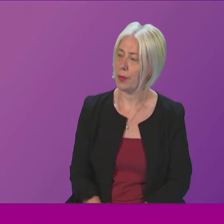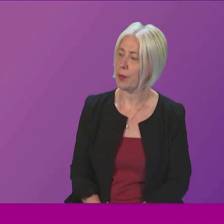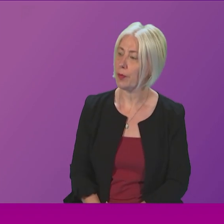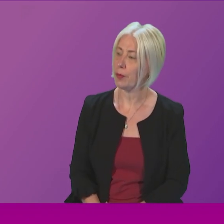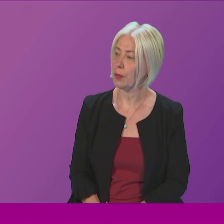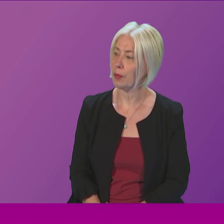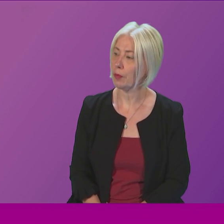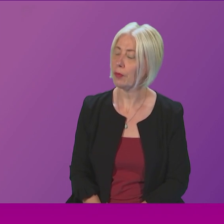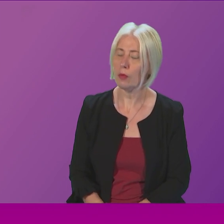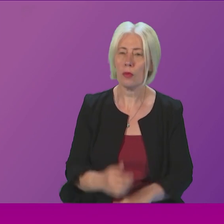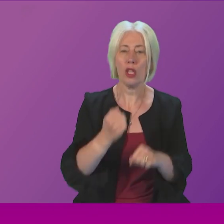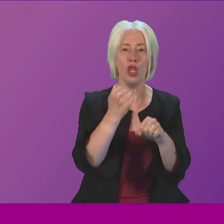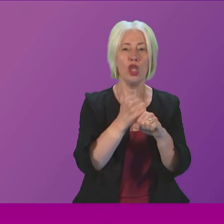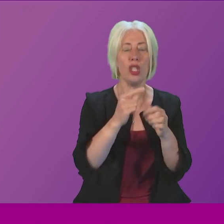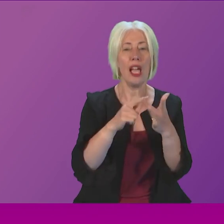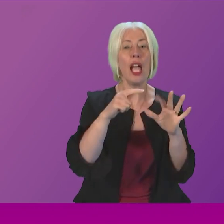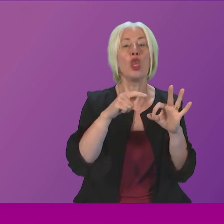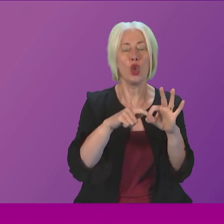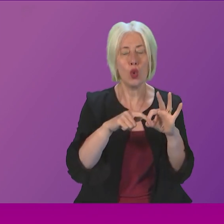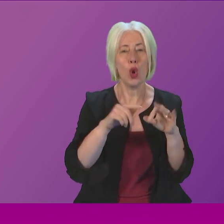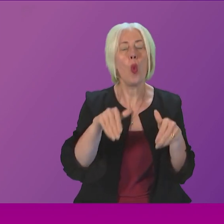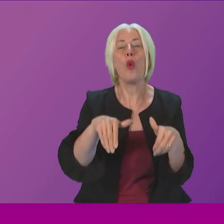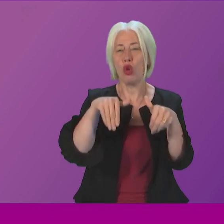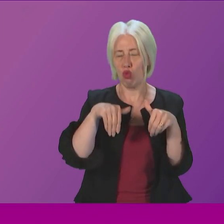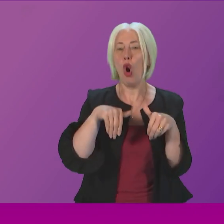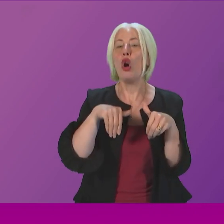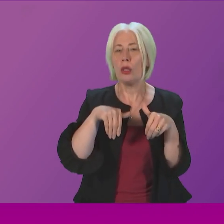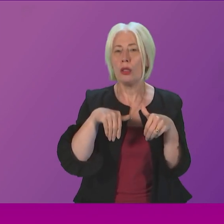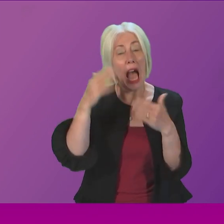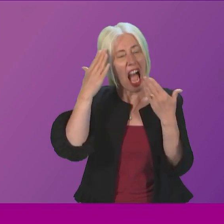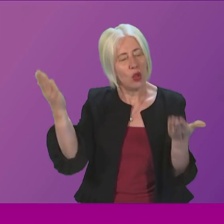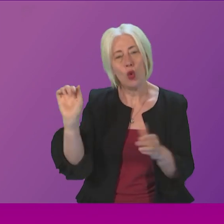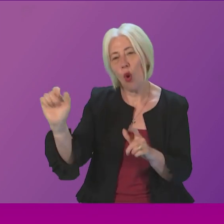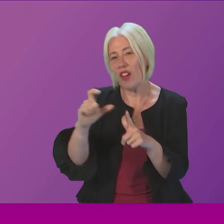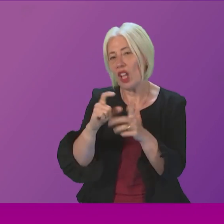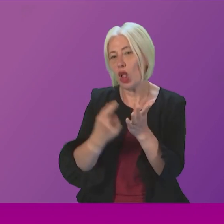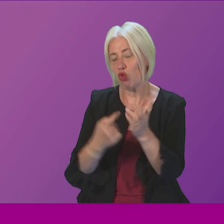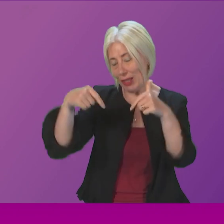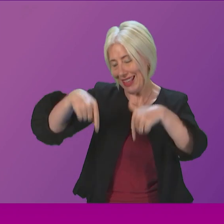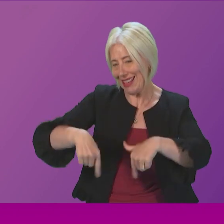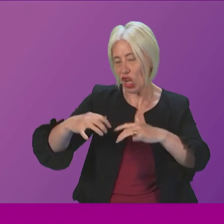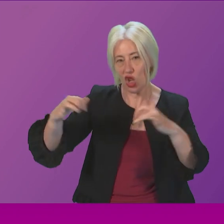The Government-initiated question was withdrawn. I do not know whether Douglas Ross was in the chamber this week or doing one of his